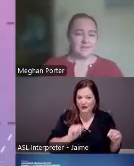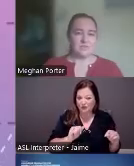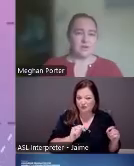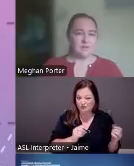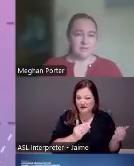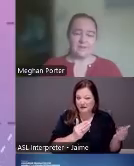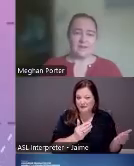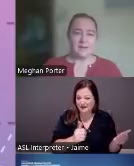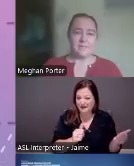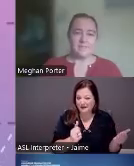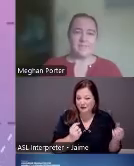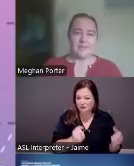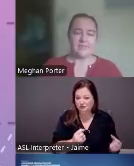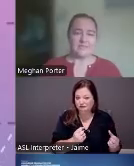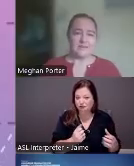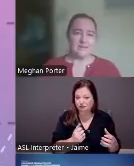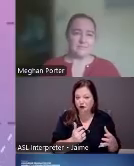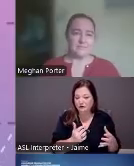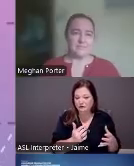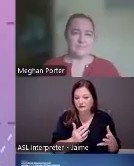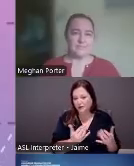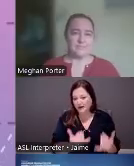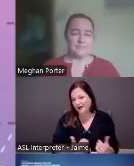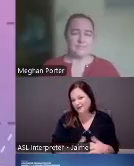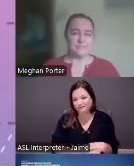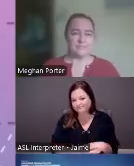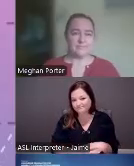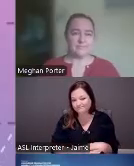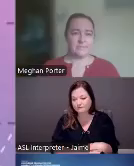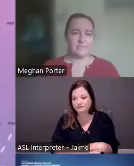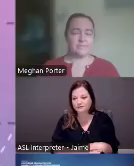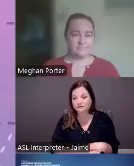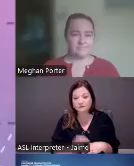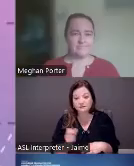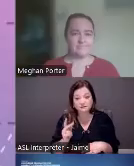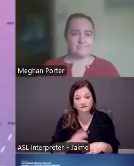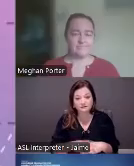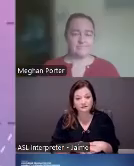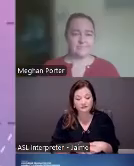strongly at this time. OK.